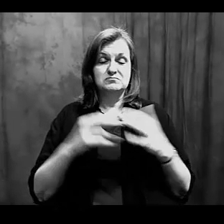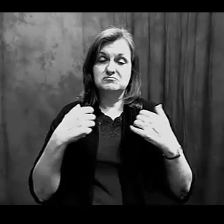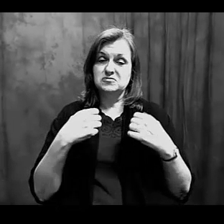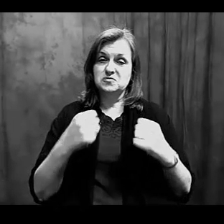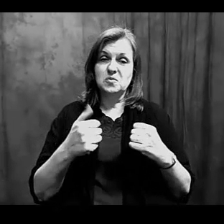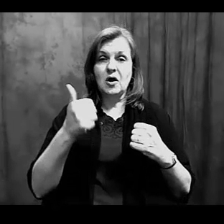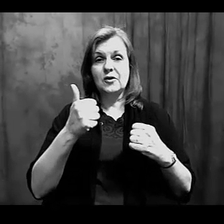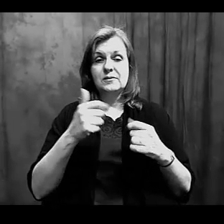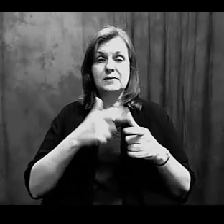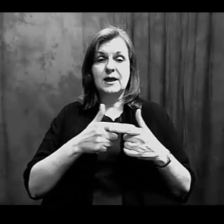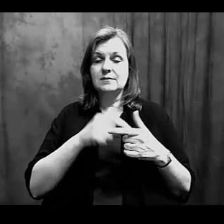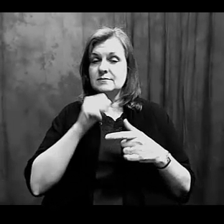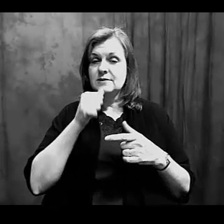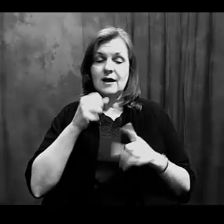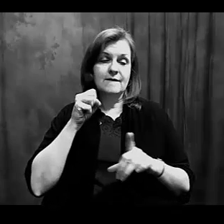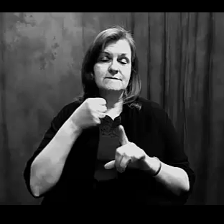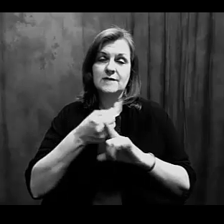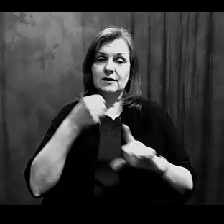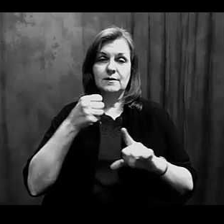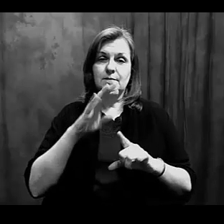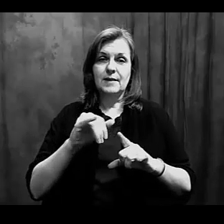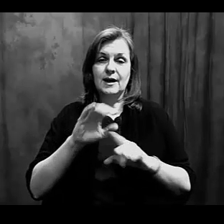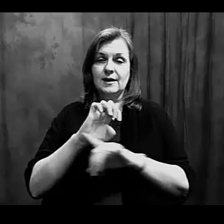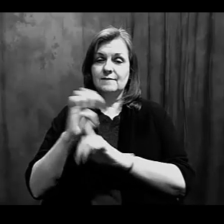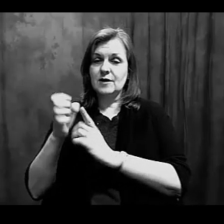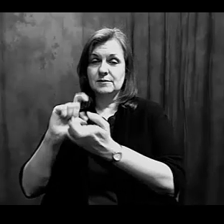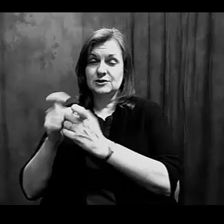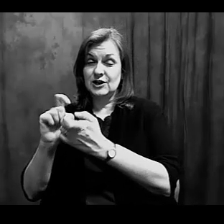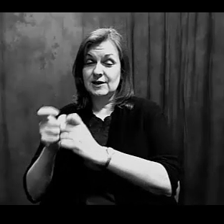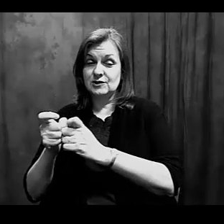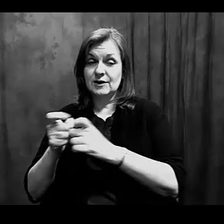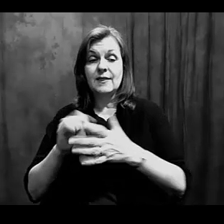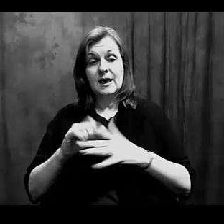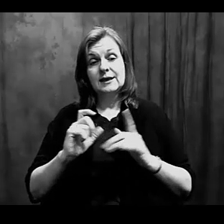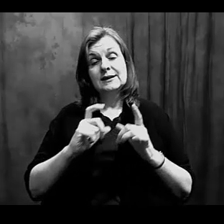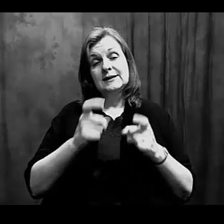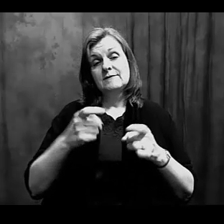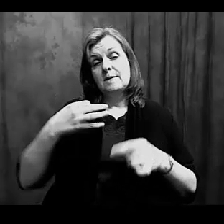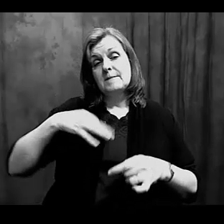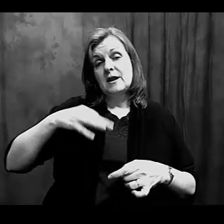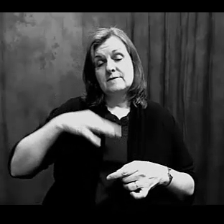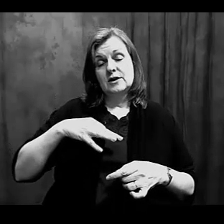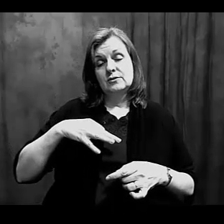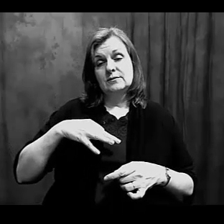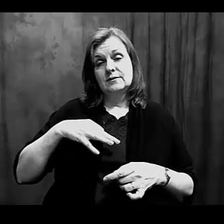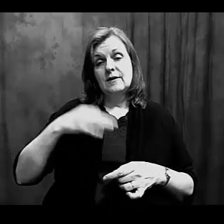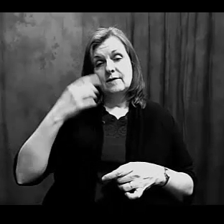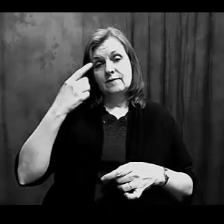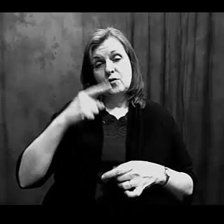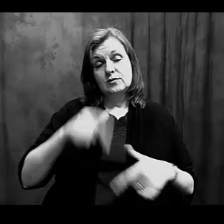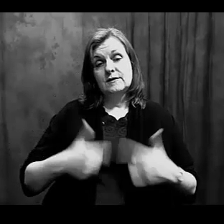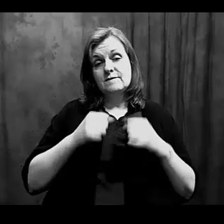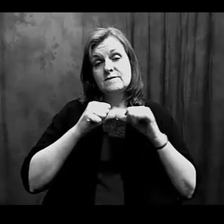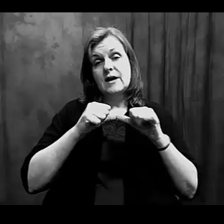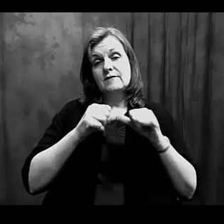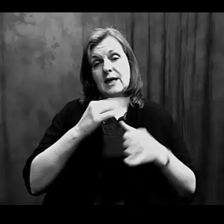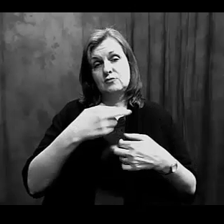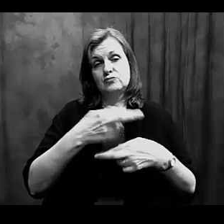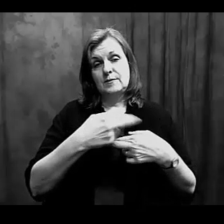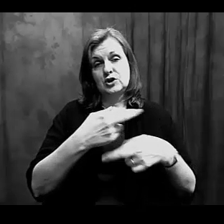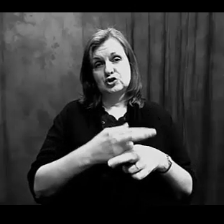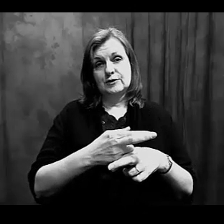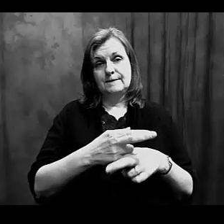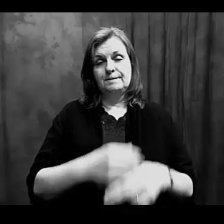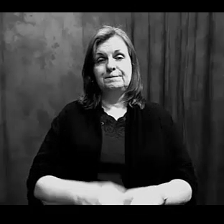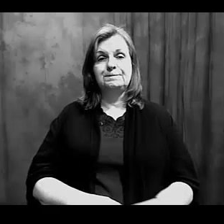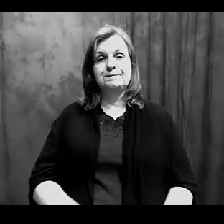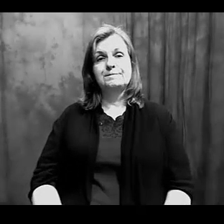even less susceptible to change in the environment and can have very beneficial effects as far as survival and reproduction